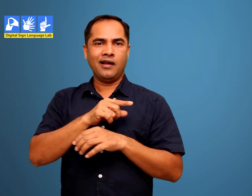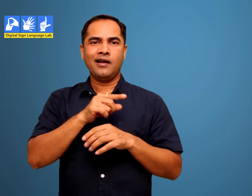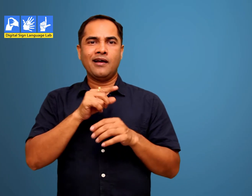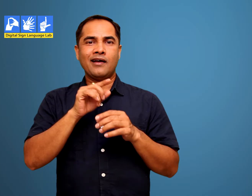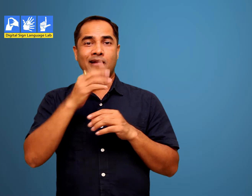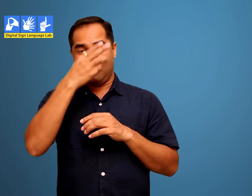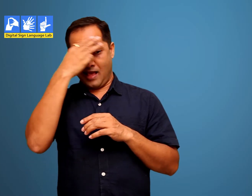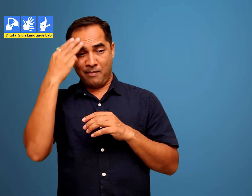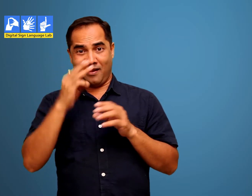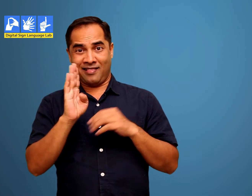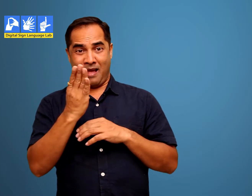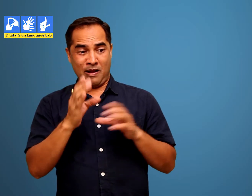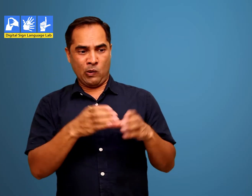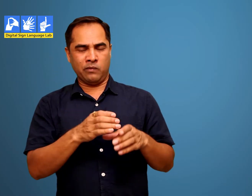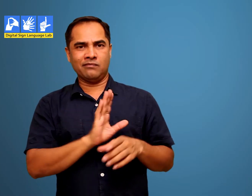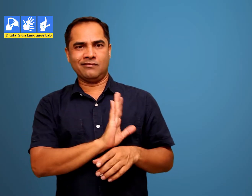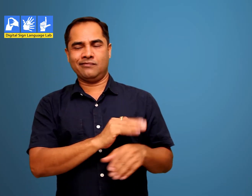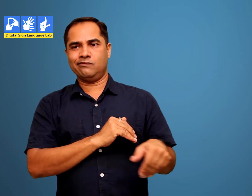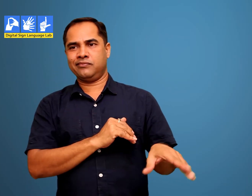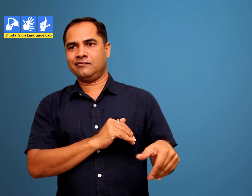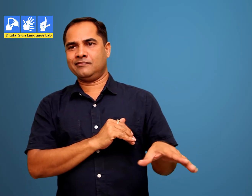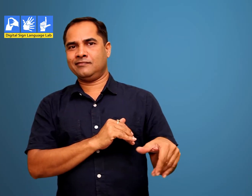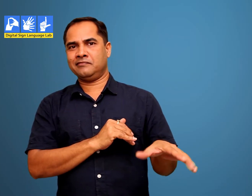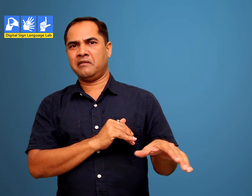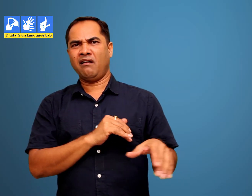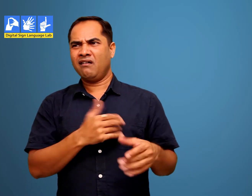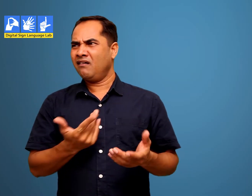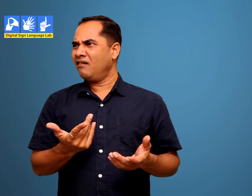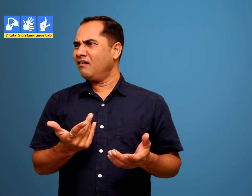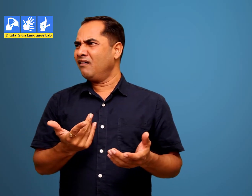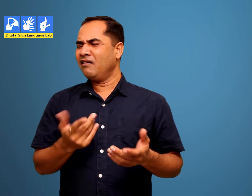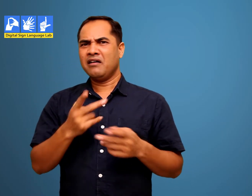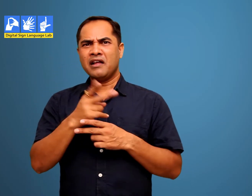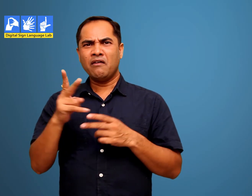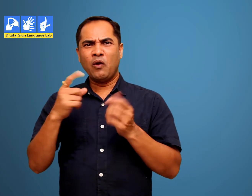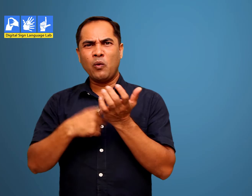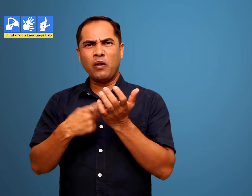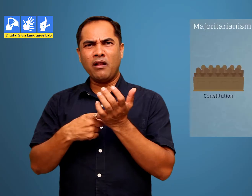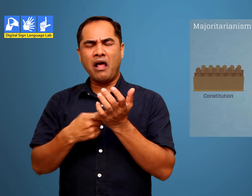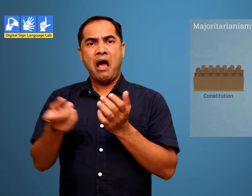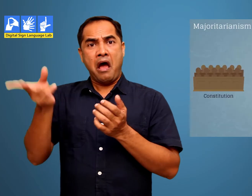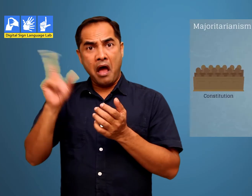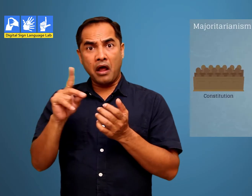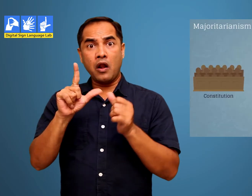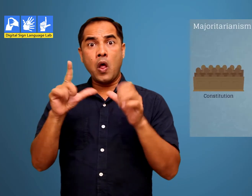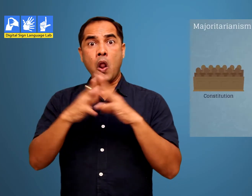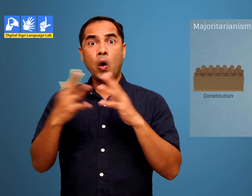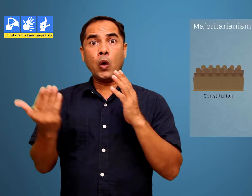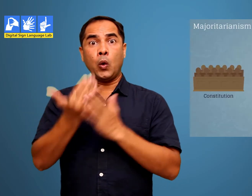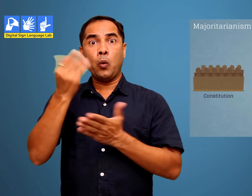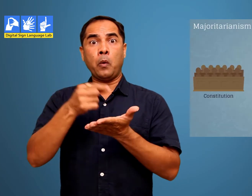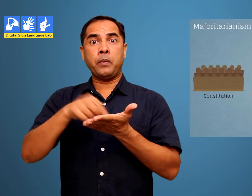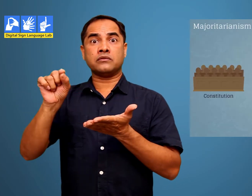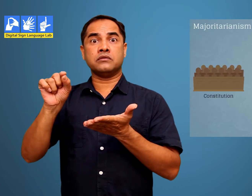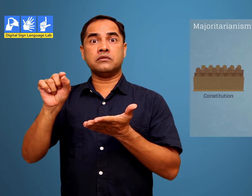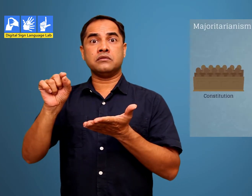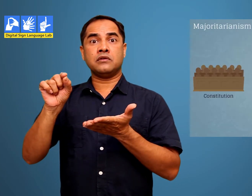ignoring the Tamil community. A new law was passed which announced - the state